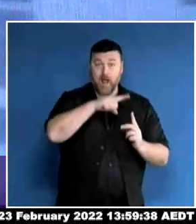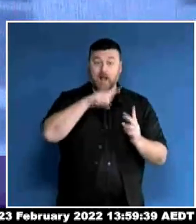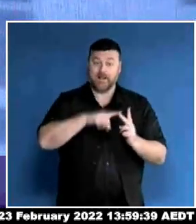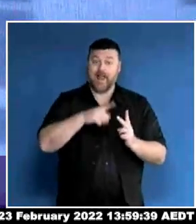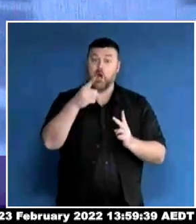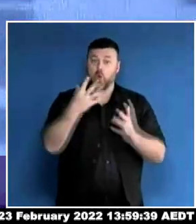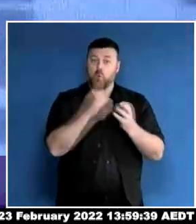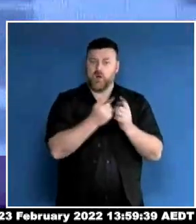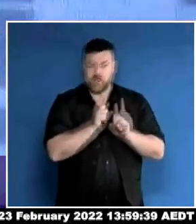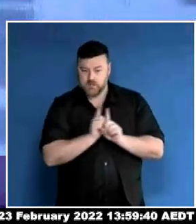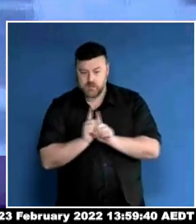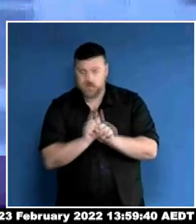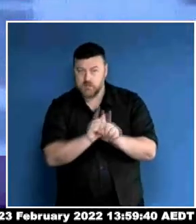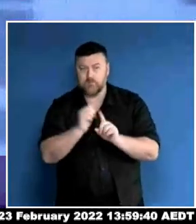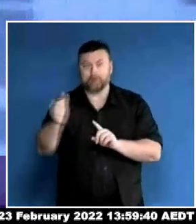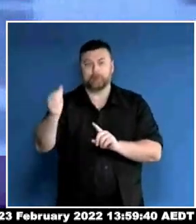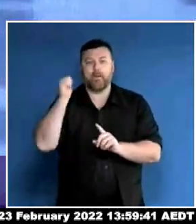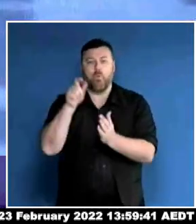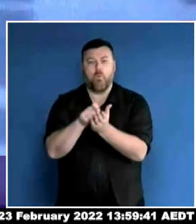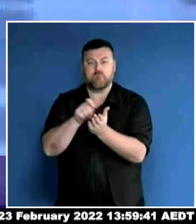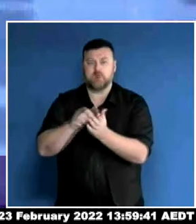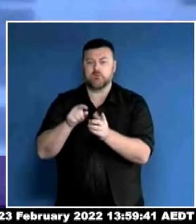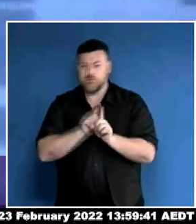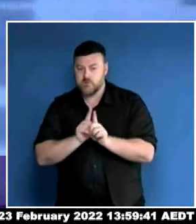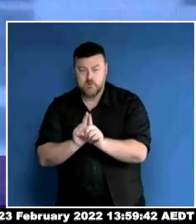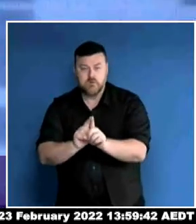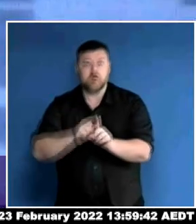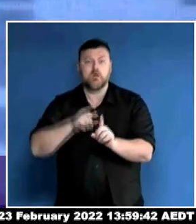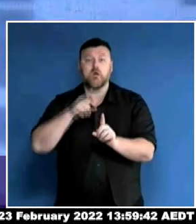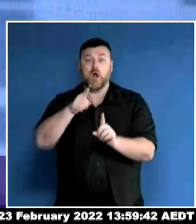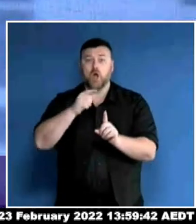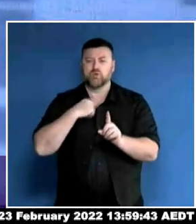You were shown a small kitchenette and the reception area.